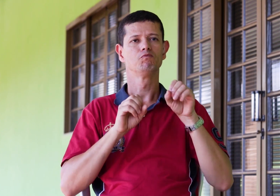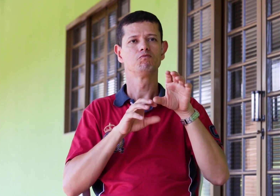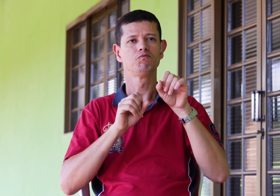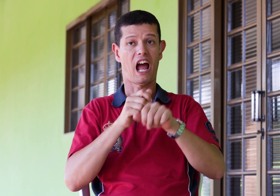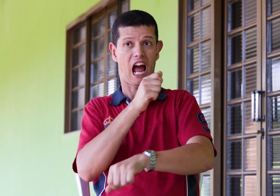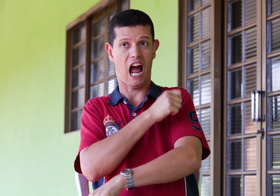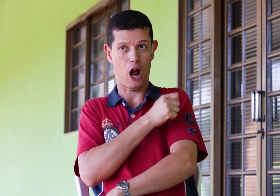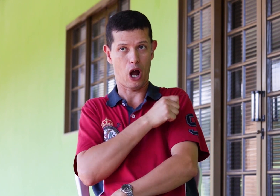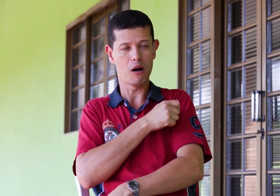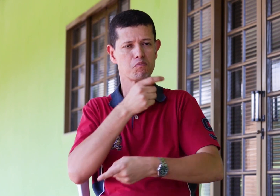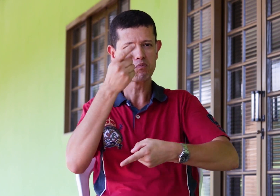And the students improved.